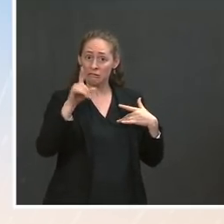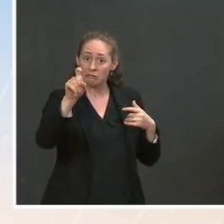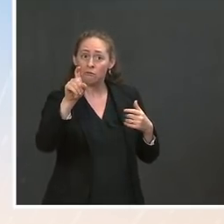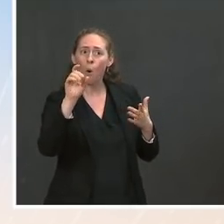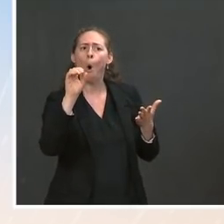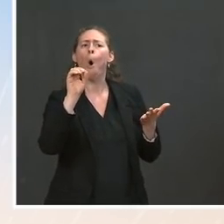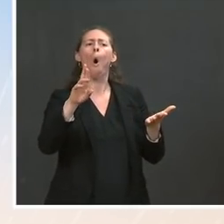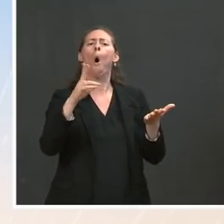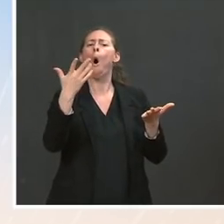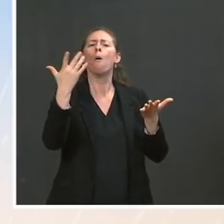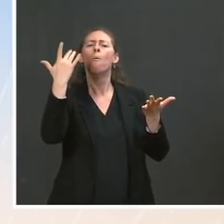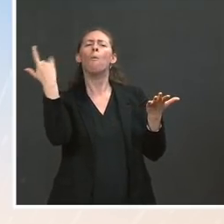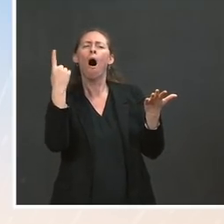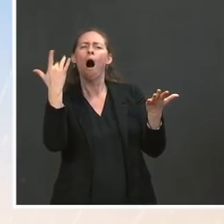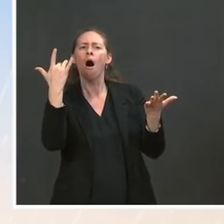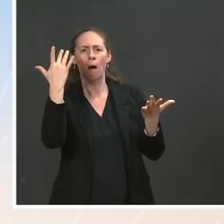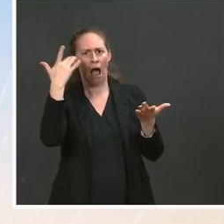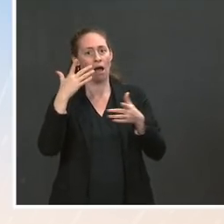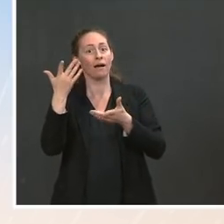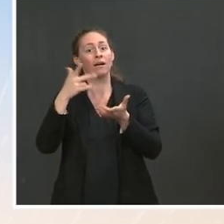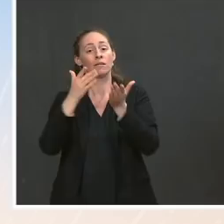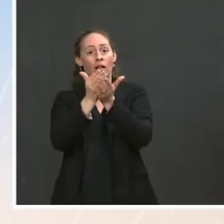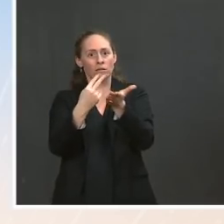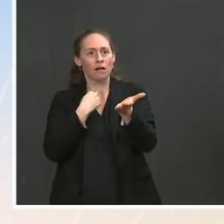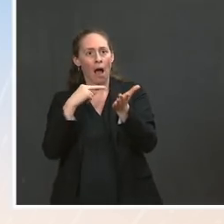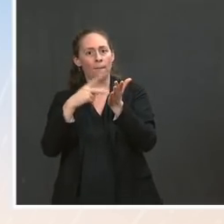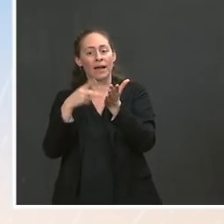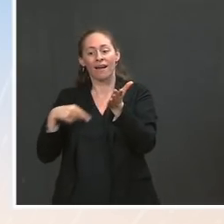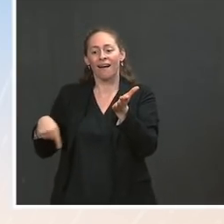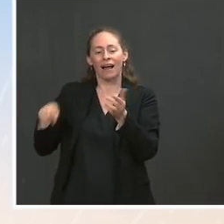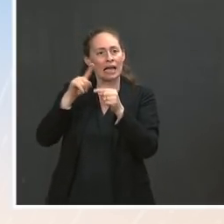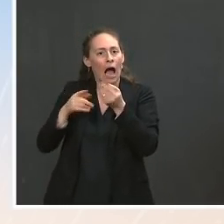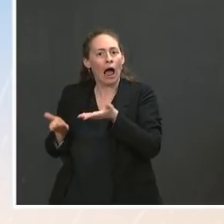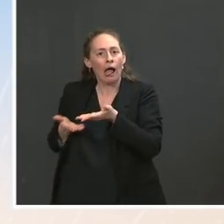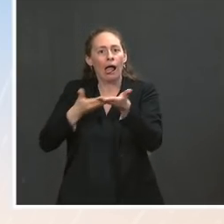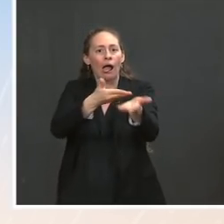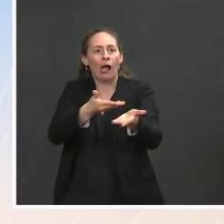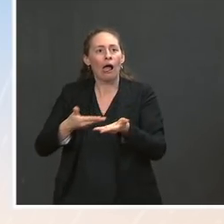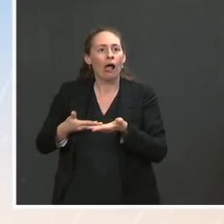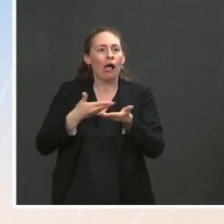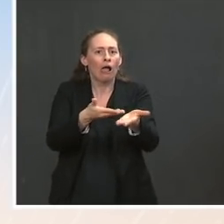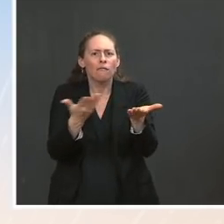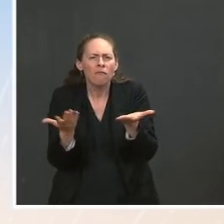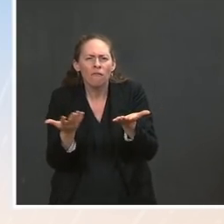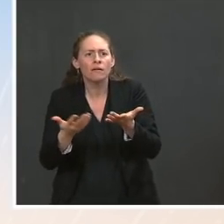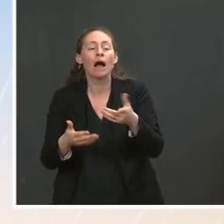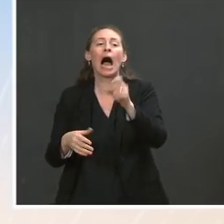Ms. Psaki: Well, we do see some potential impacts on energy markets from the role of the Suez Canal's a key